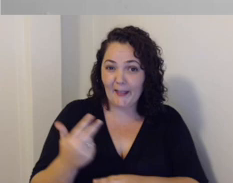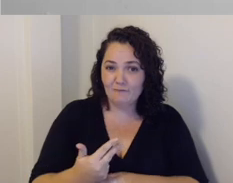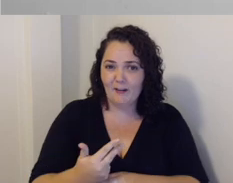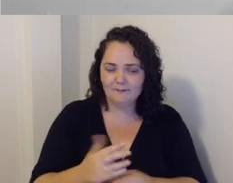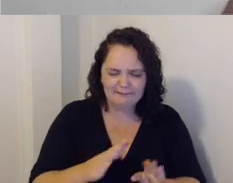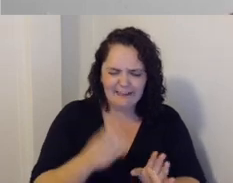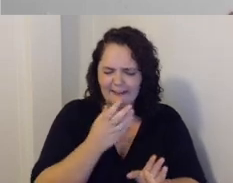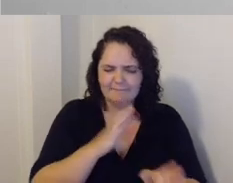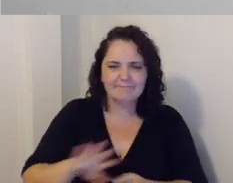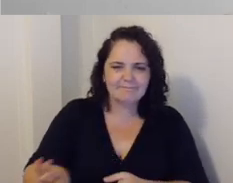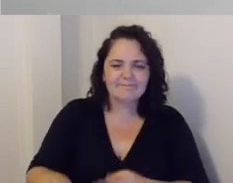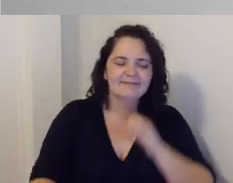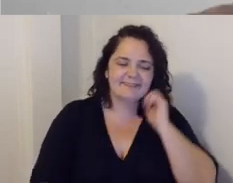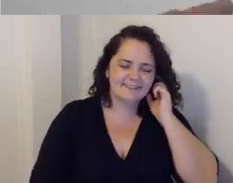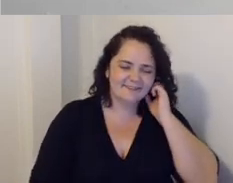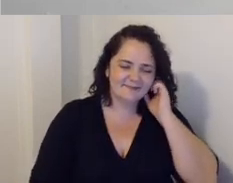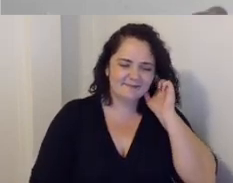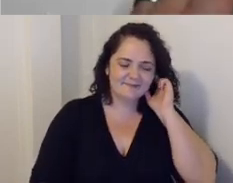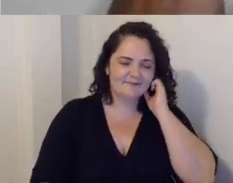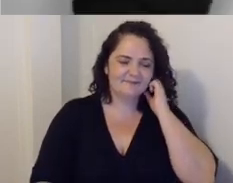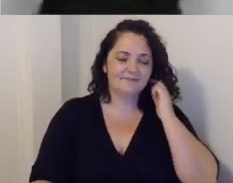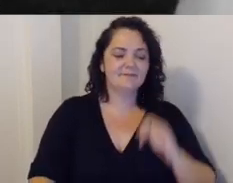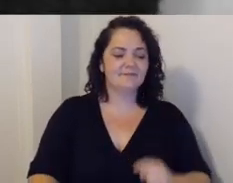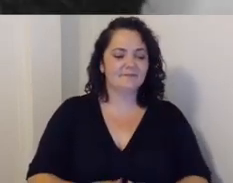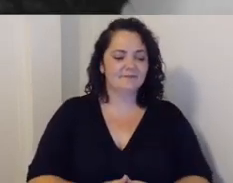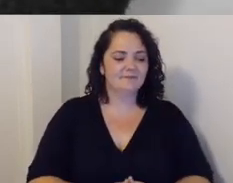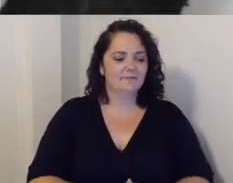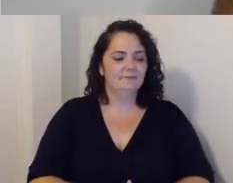alright we back alright so one of the things that you can do and for this, I'm just going to